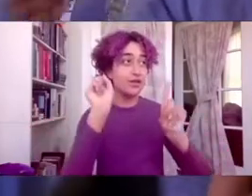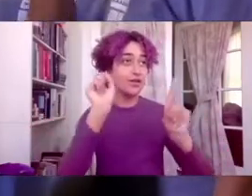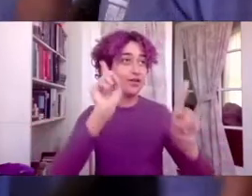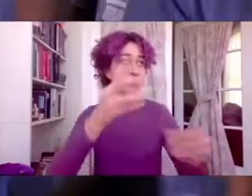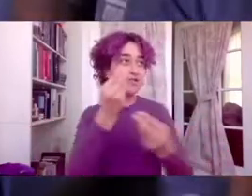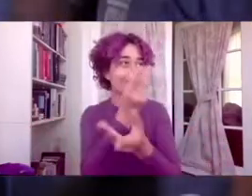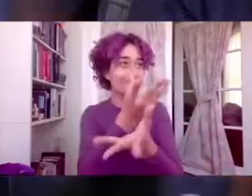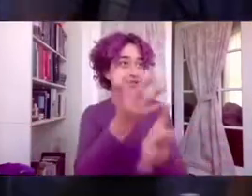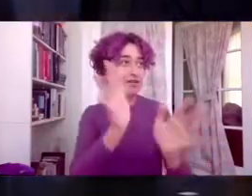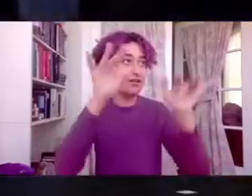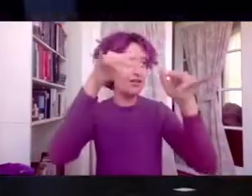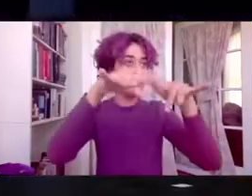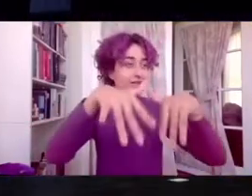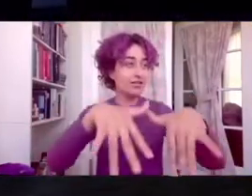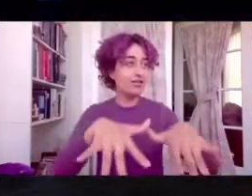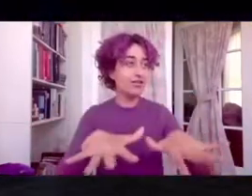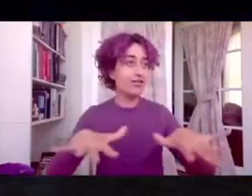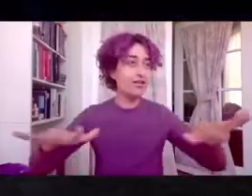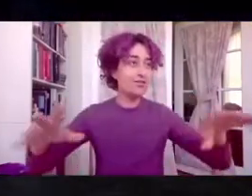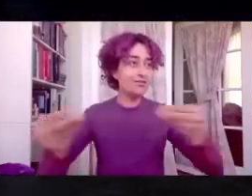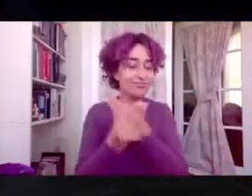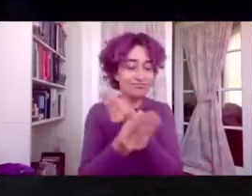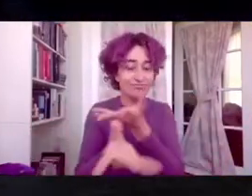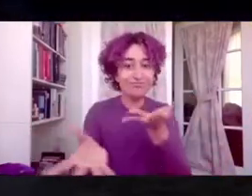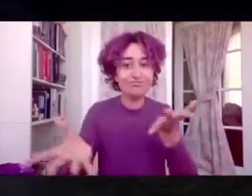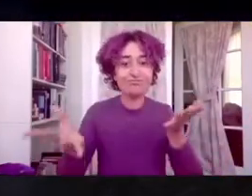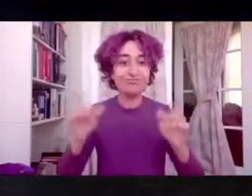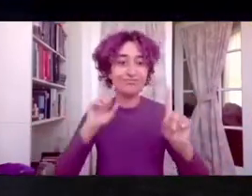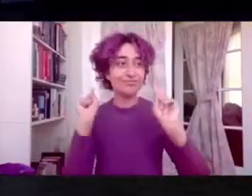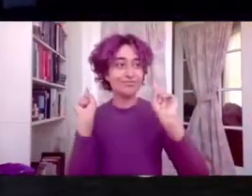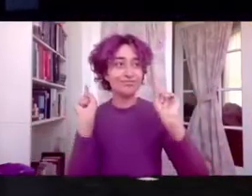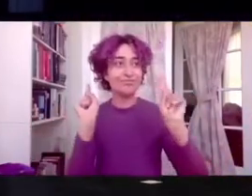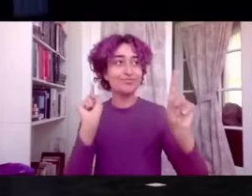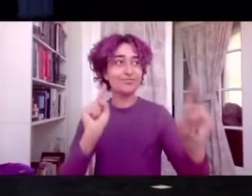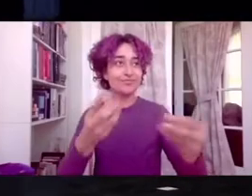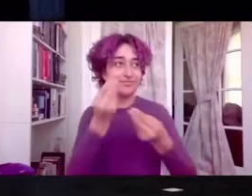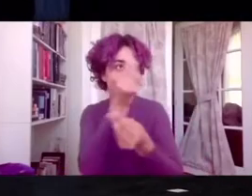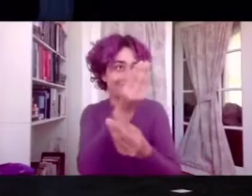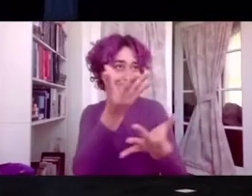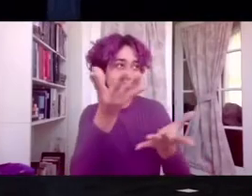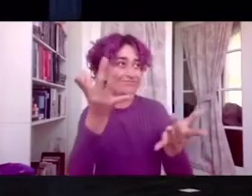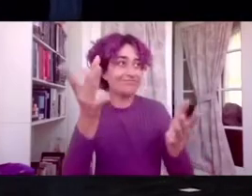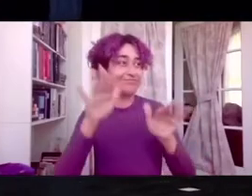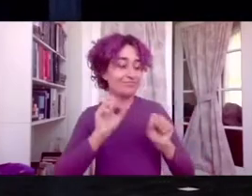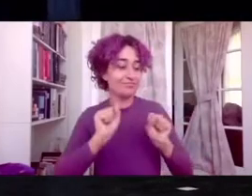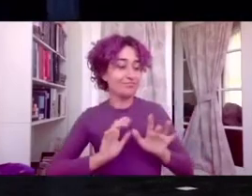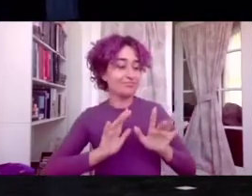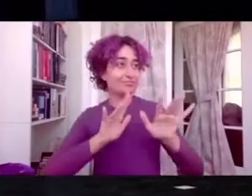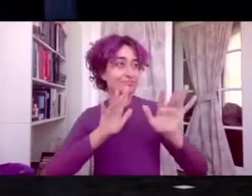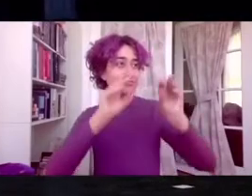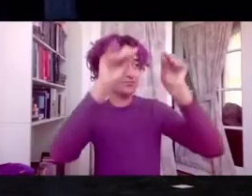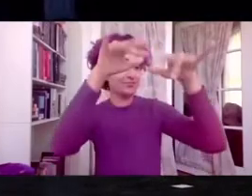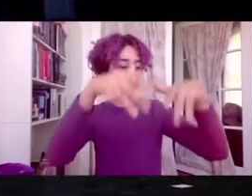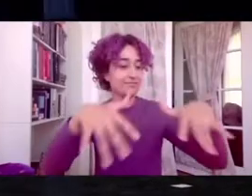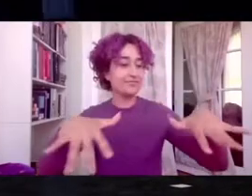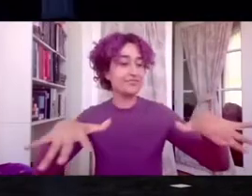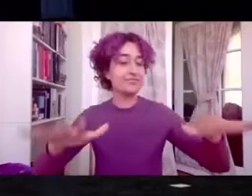Over the hills and everywhere Go tell it on the mountain